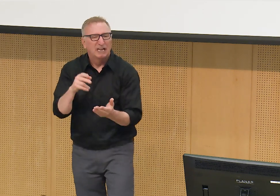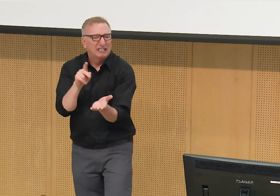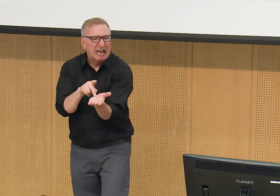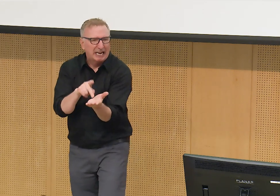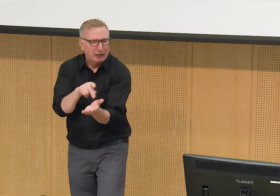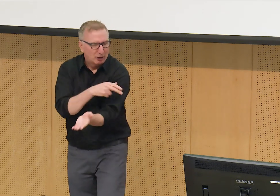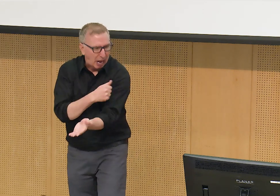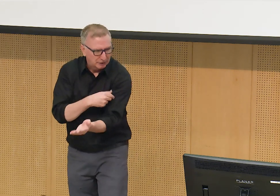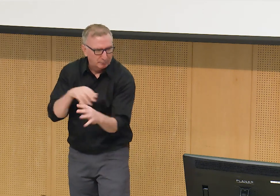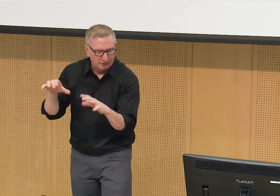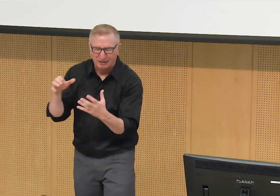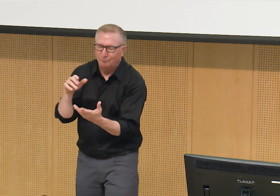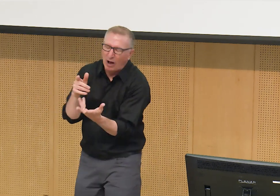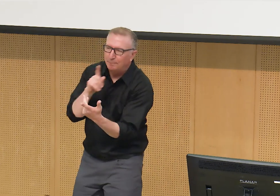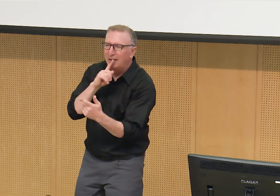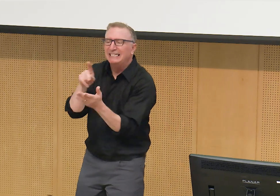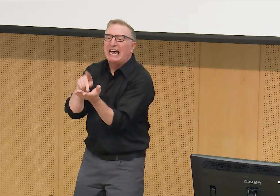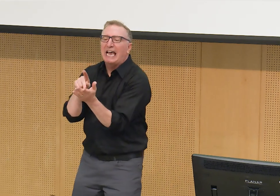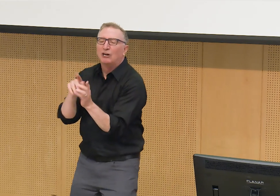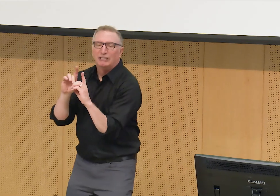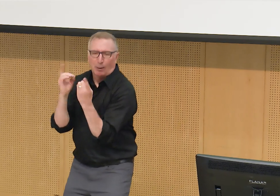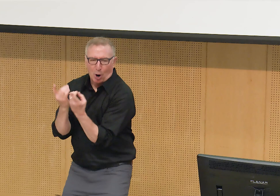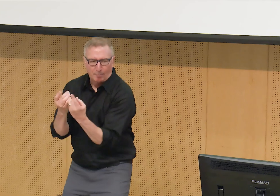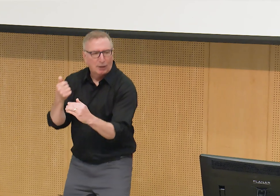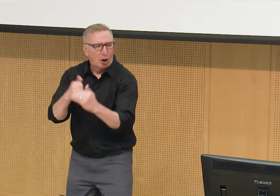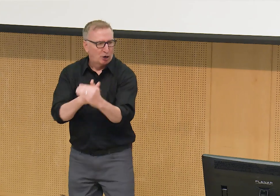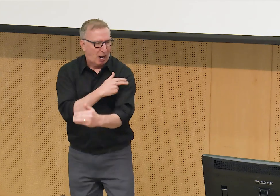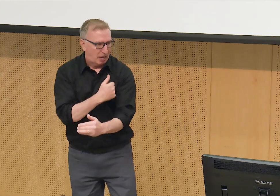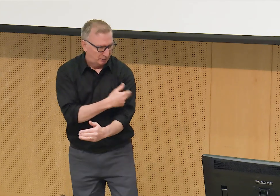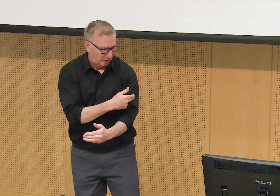And that center was part of a hospital system, a psychiatric hospital system.